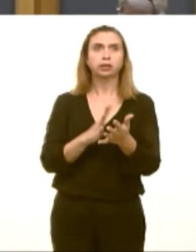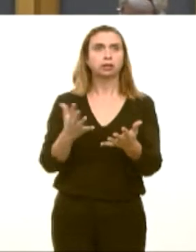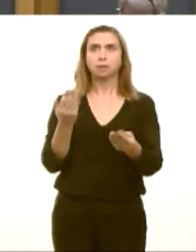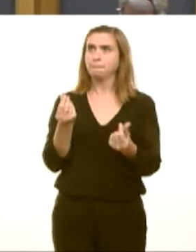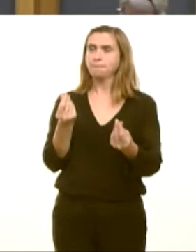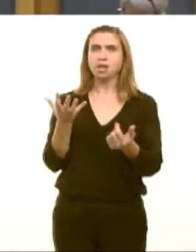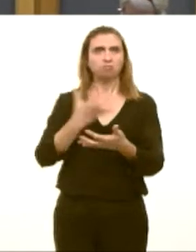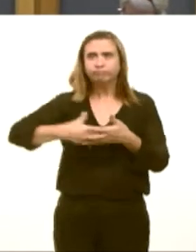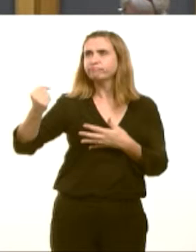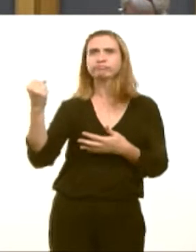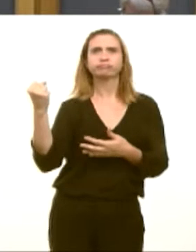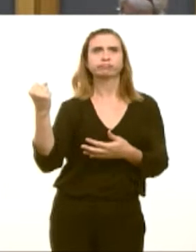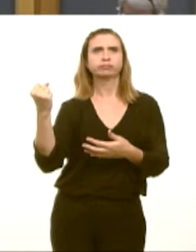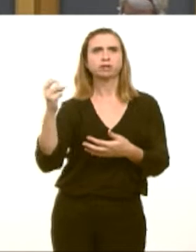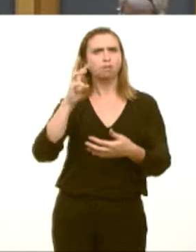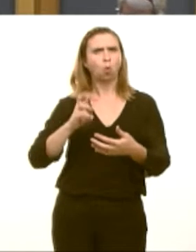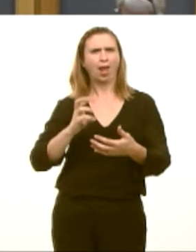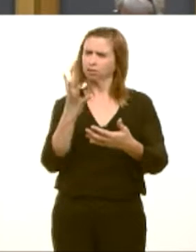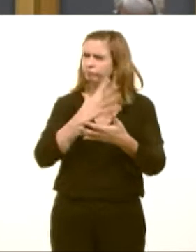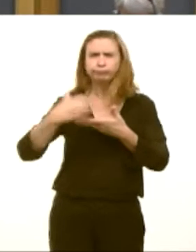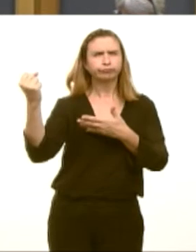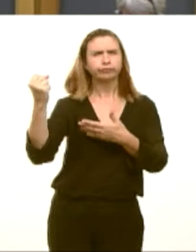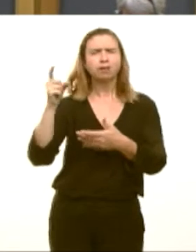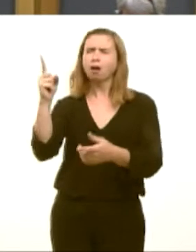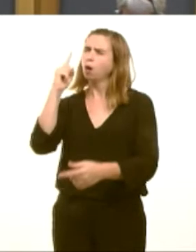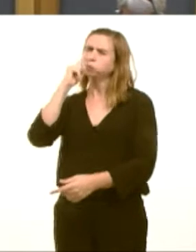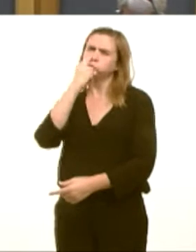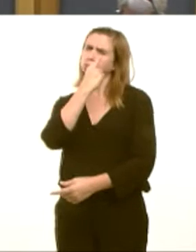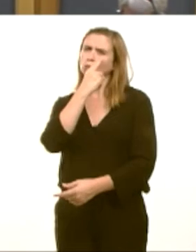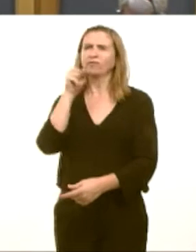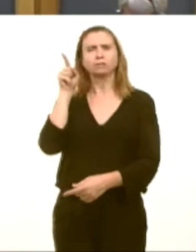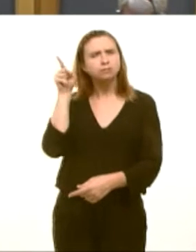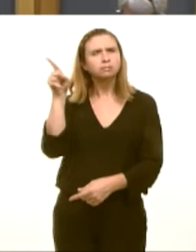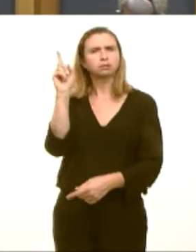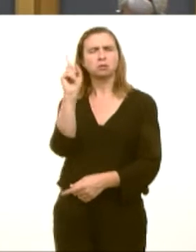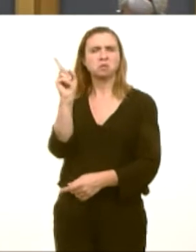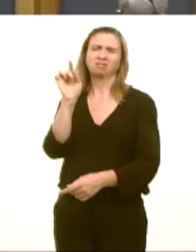And, would you further agree that this is a crystal clear example of the double speak